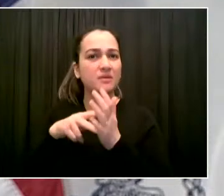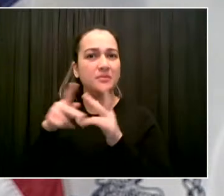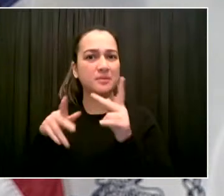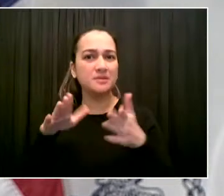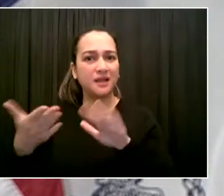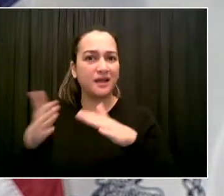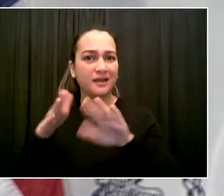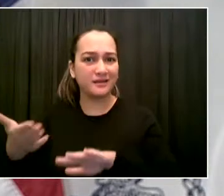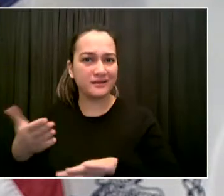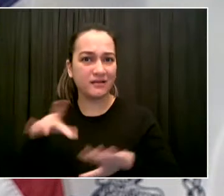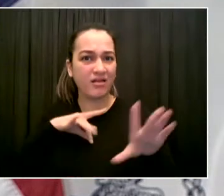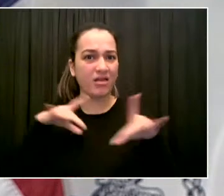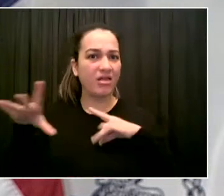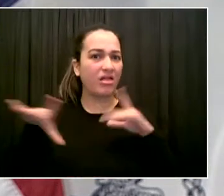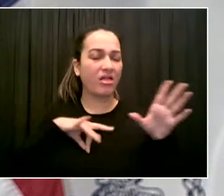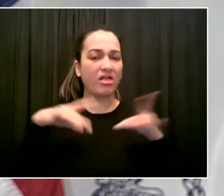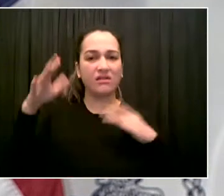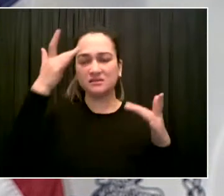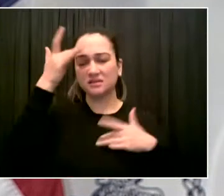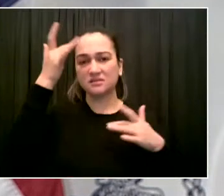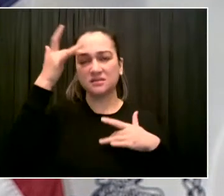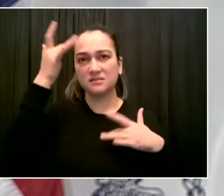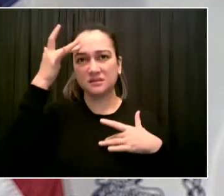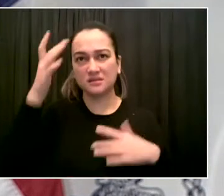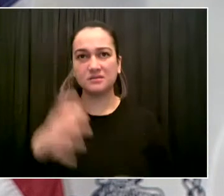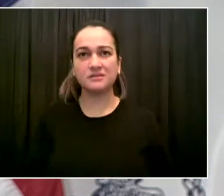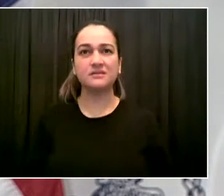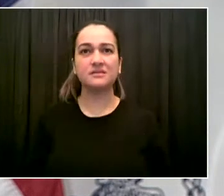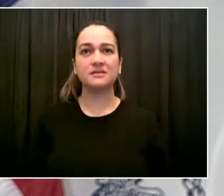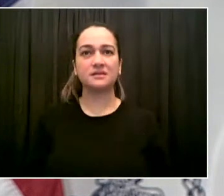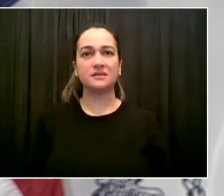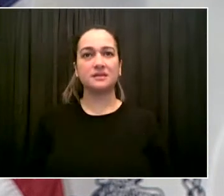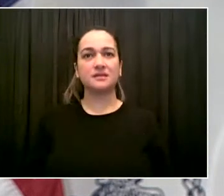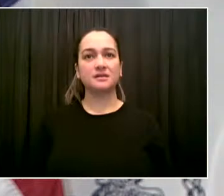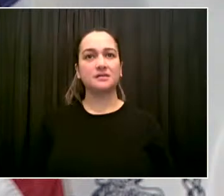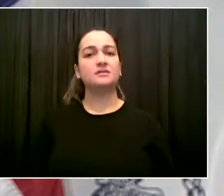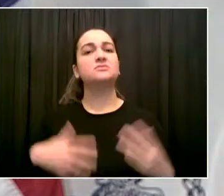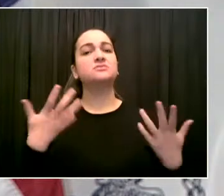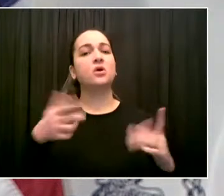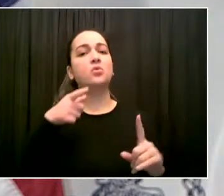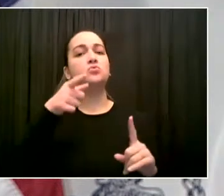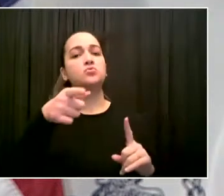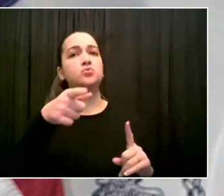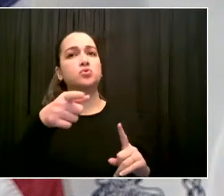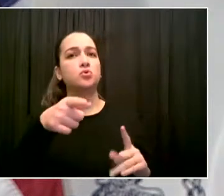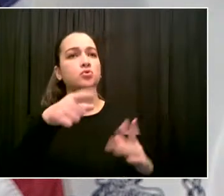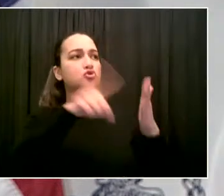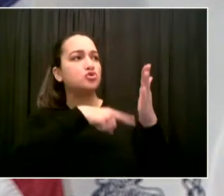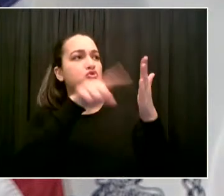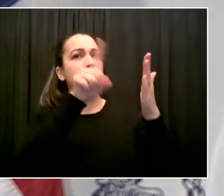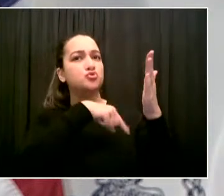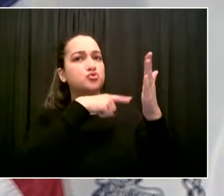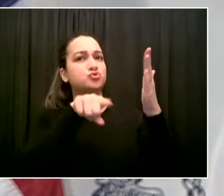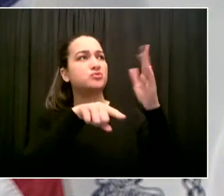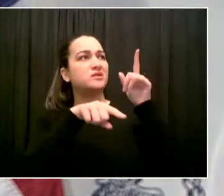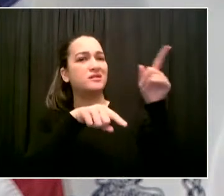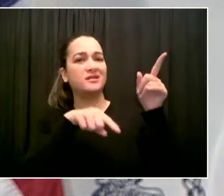NURSING HOME. I'M CURIOUS IF F YOU THINK THE WAS THE RIGHT CALL. PUT IT IN THE